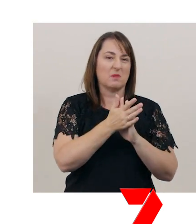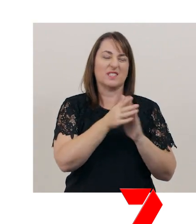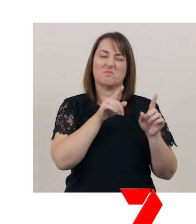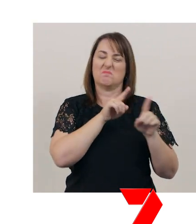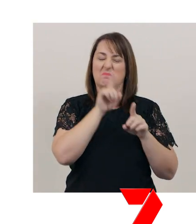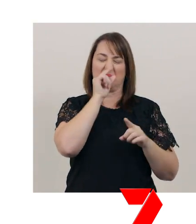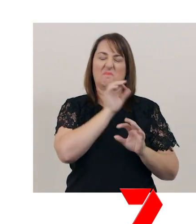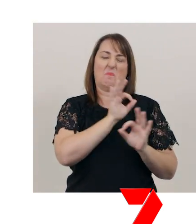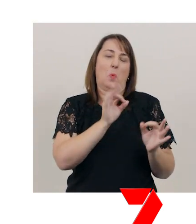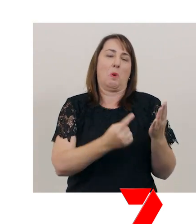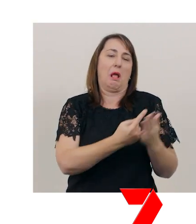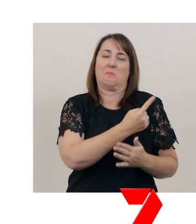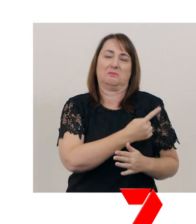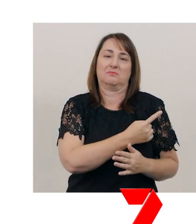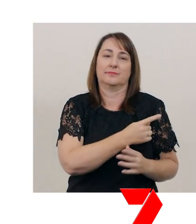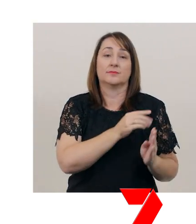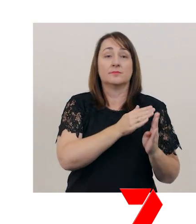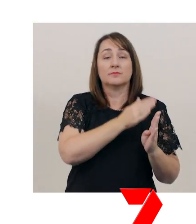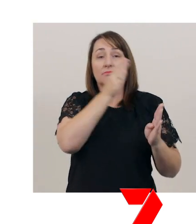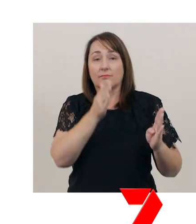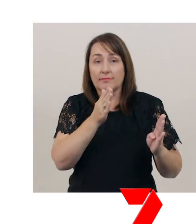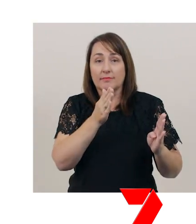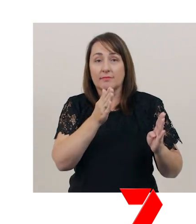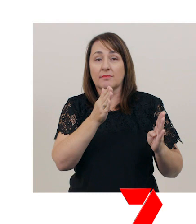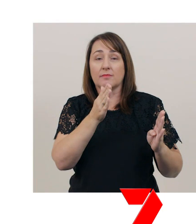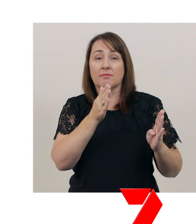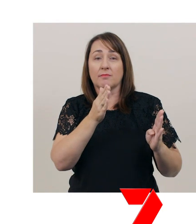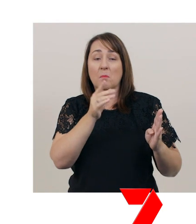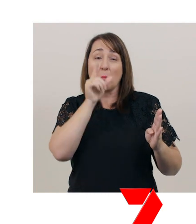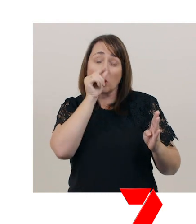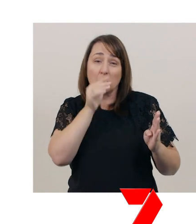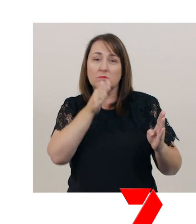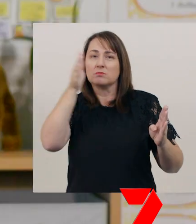to 'possible', to 'probable', meaning it probably will happen, to 'certain'.